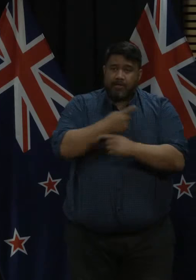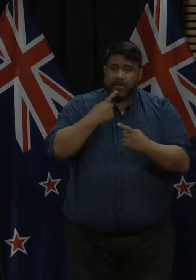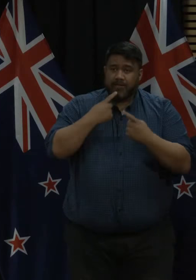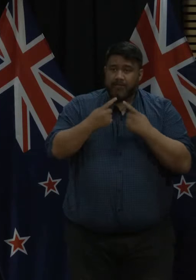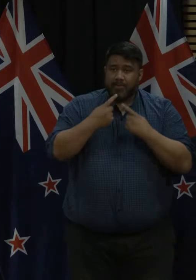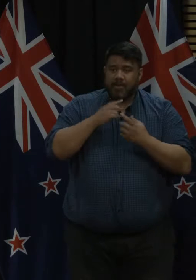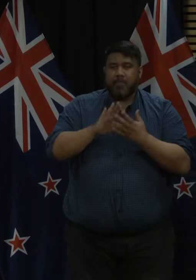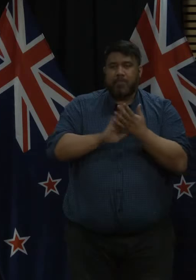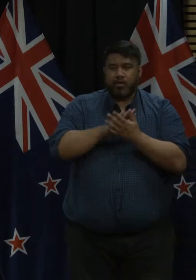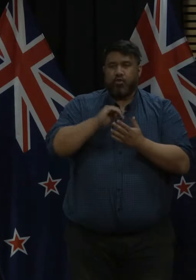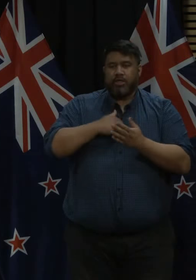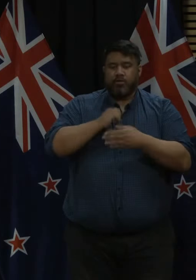The in order to access your